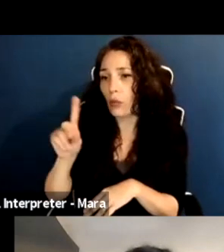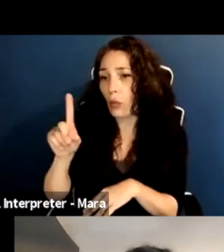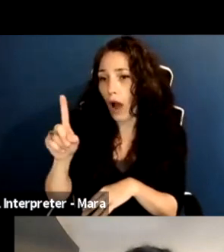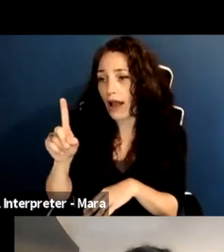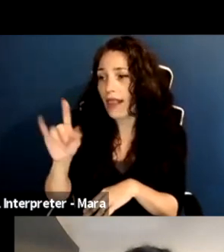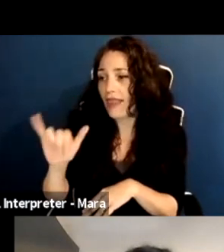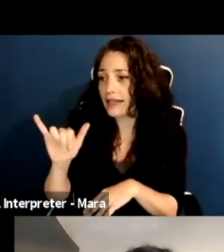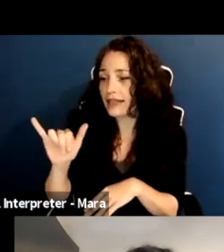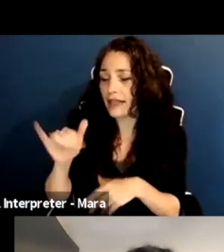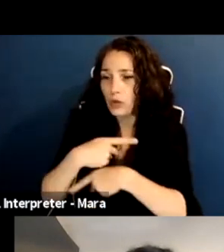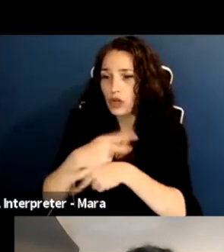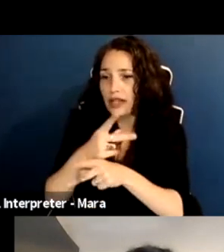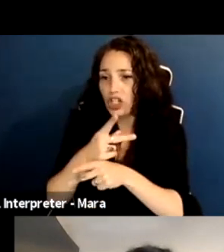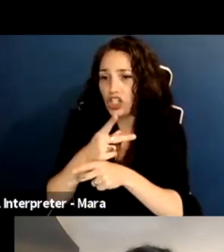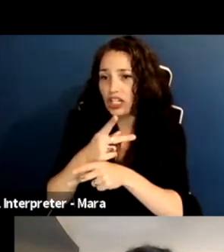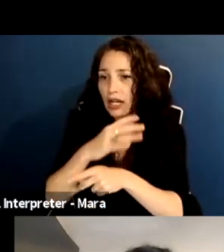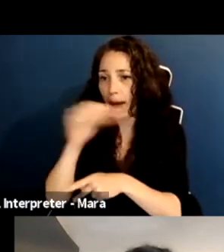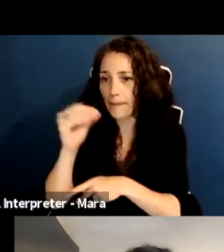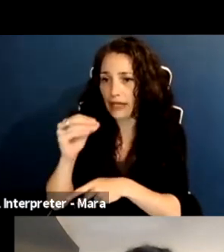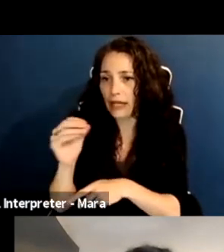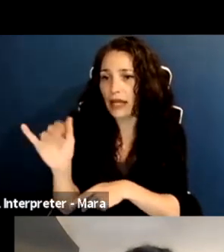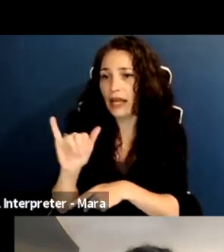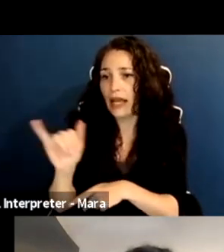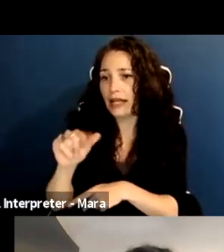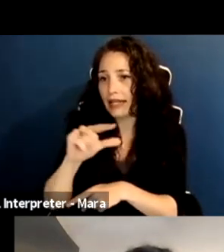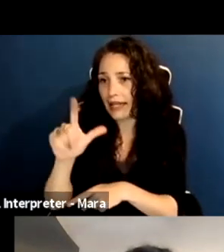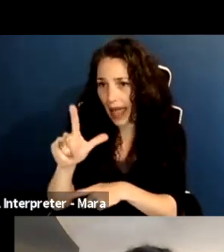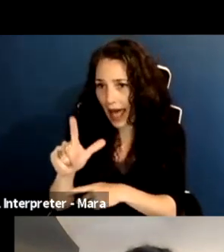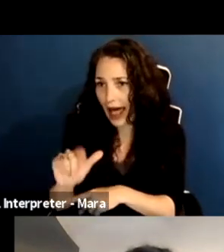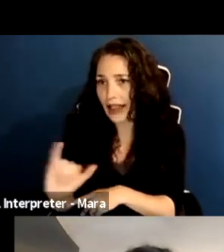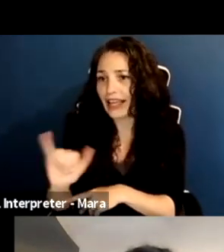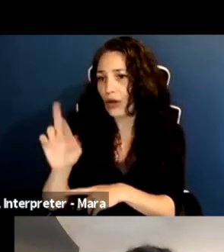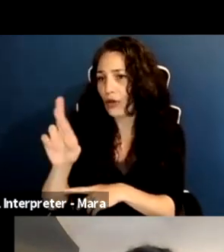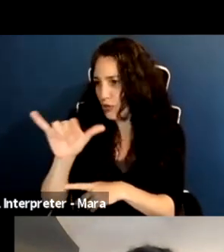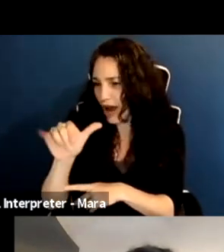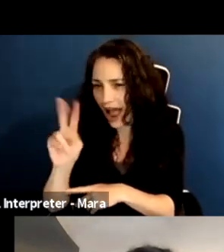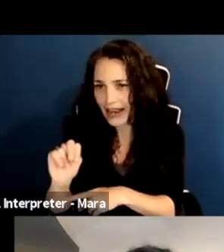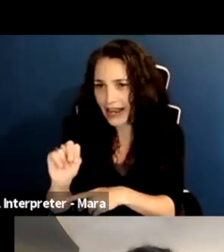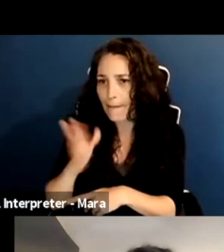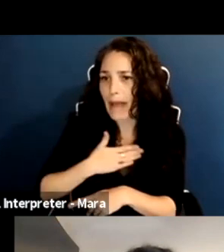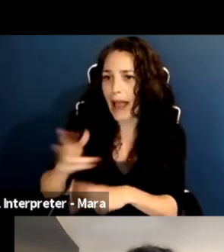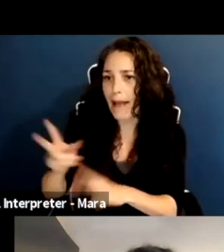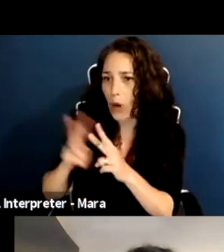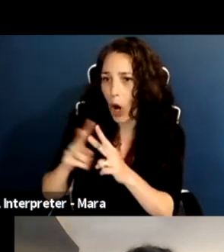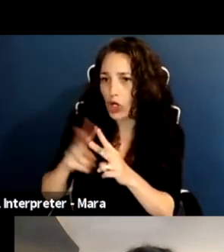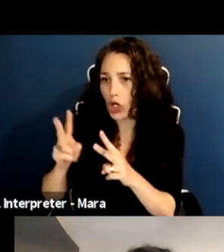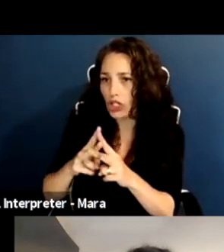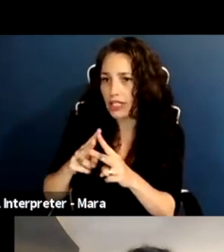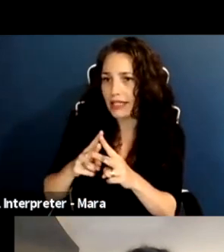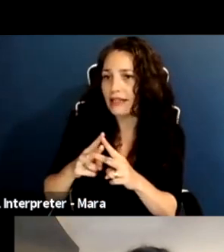for this series and Gal Gadot and Ryan Polito who are my partners in the series.